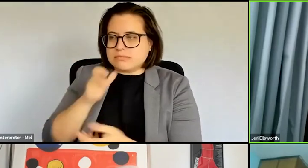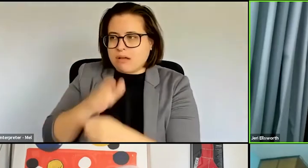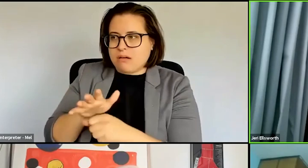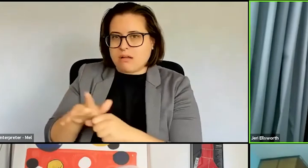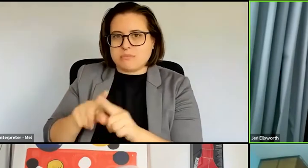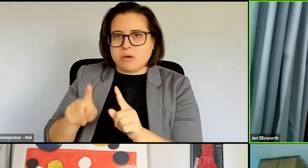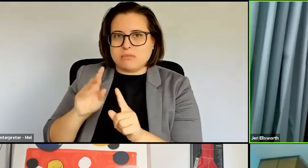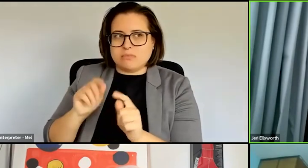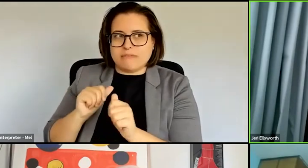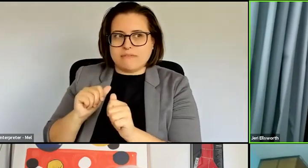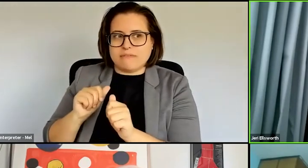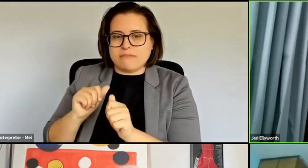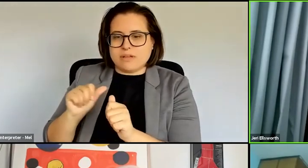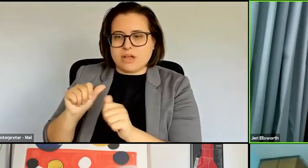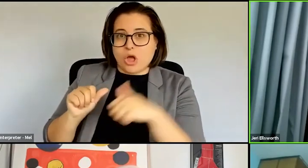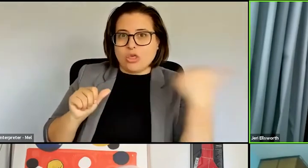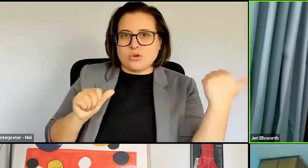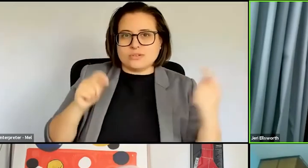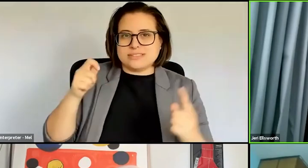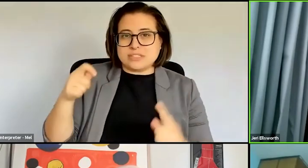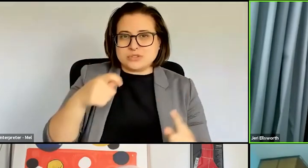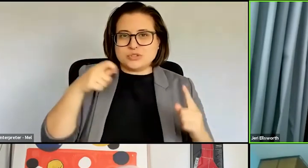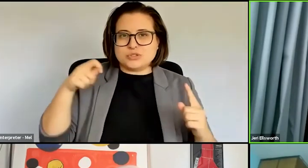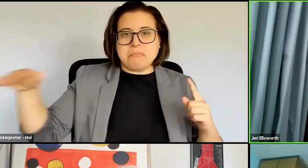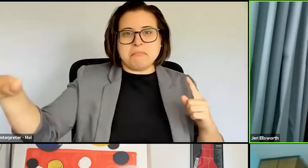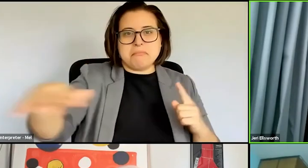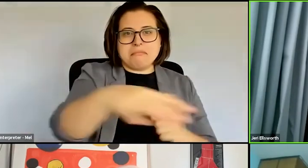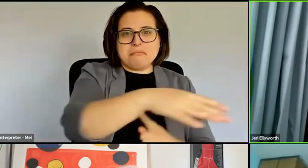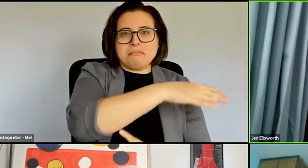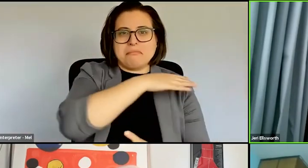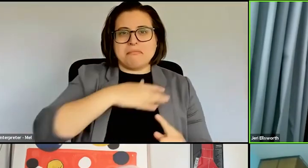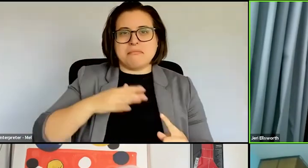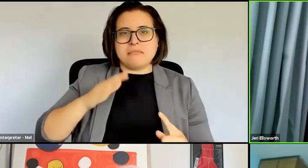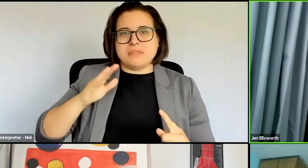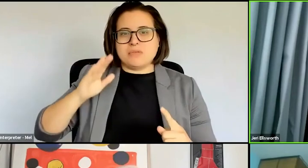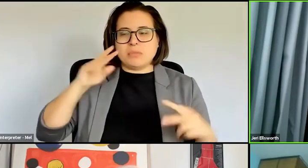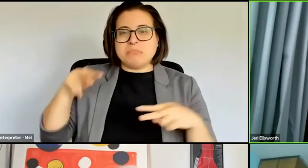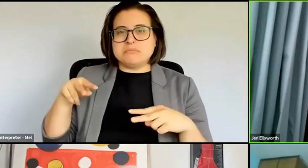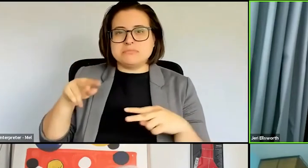be a thousand other sensors in your world that are going to be looking at your iPhone 52, and